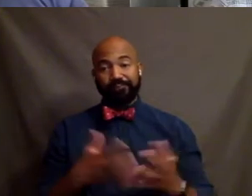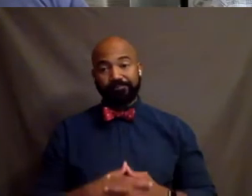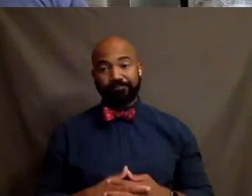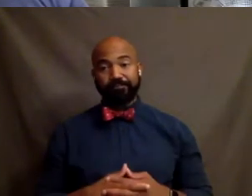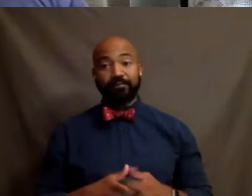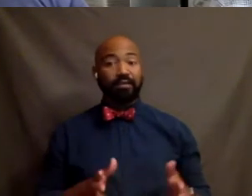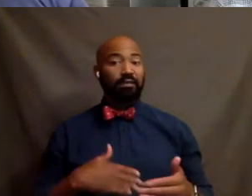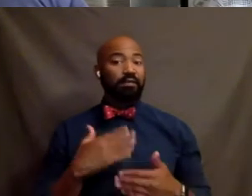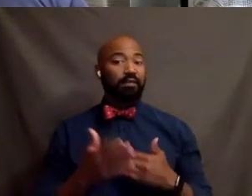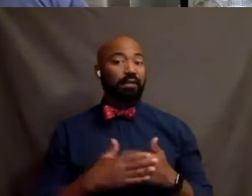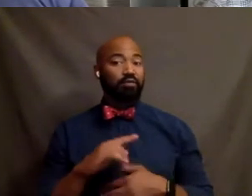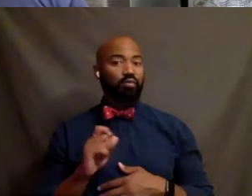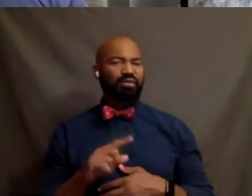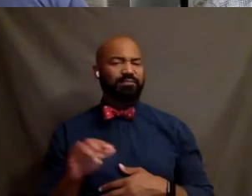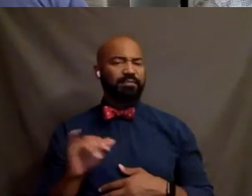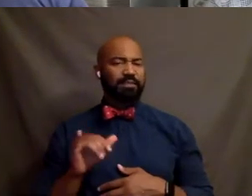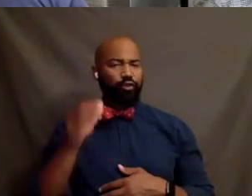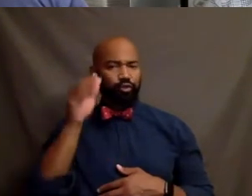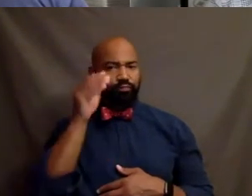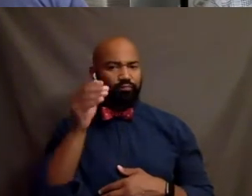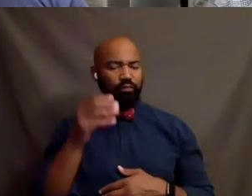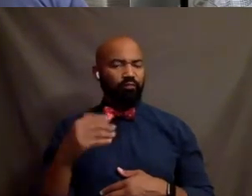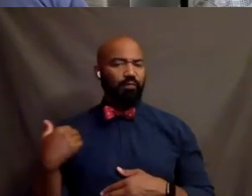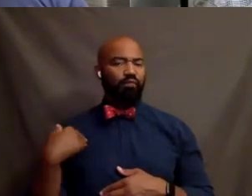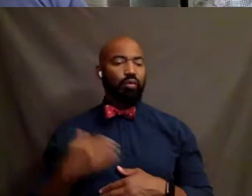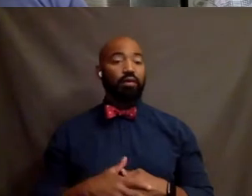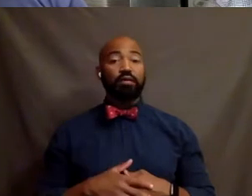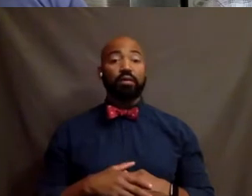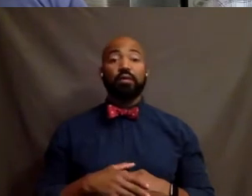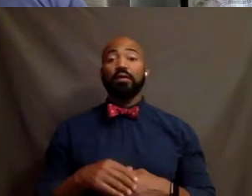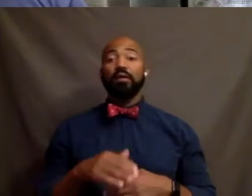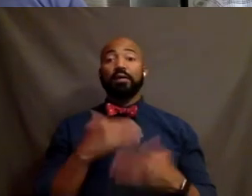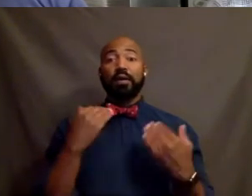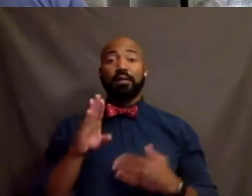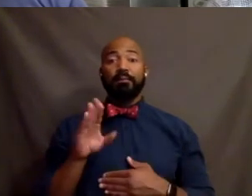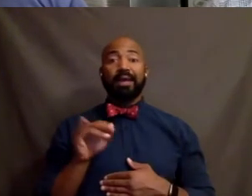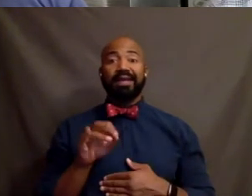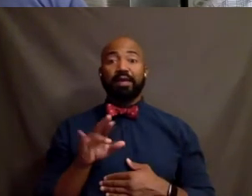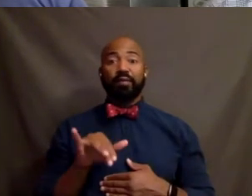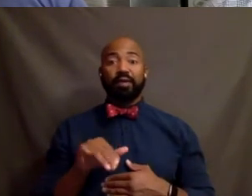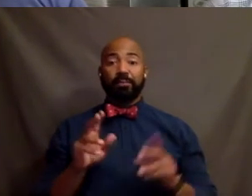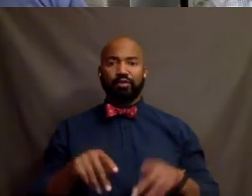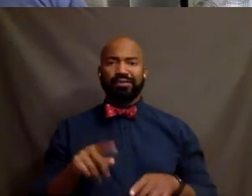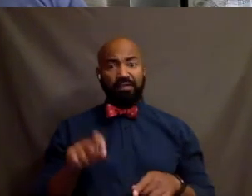to the one before but do you need hormones, for example, does a nonbinary person ever have to choose? Good question.